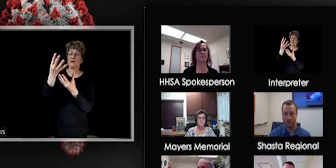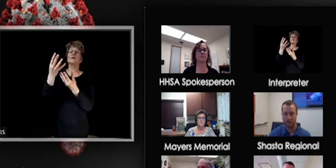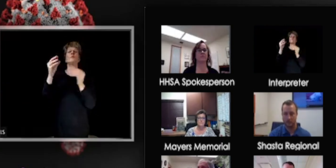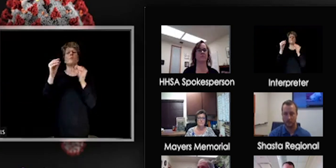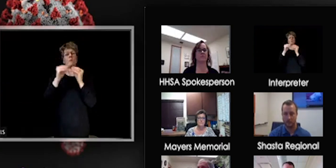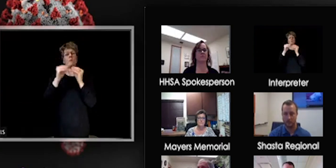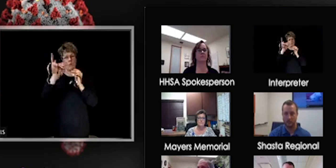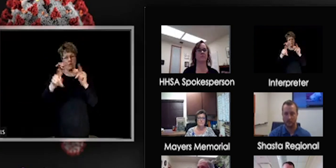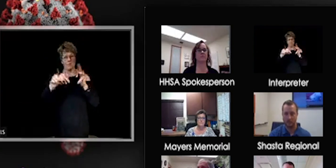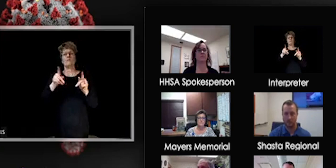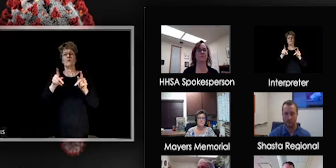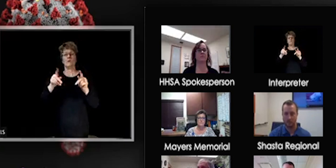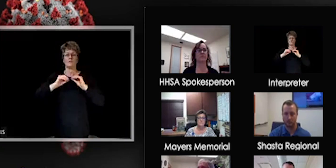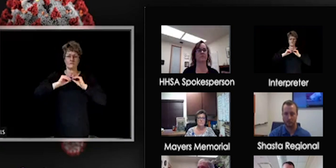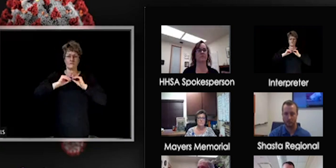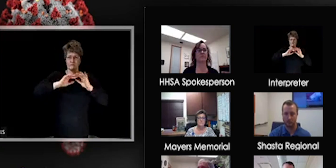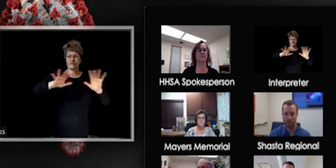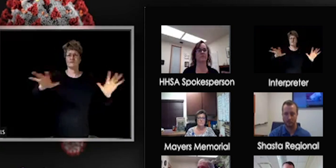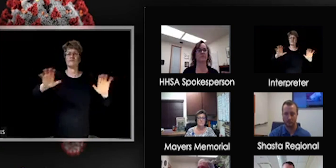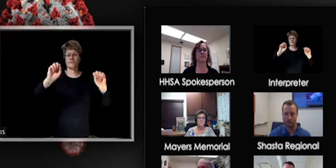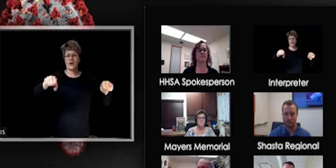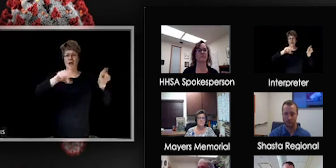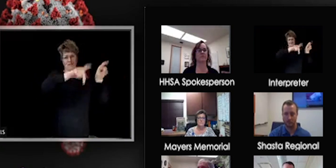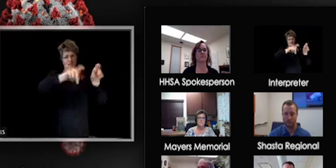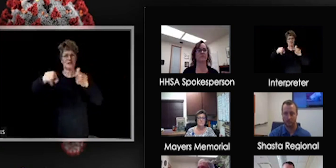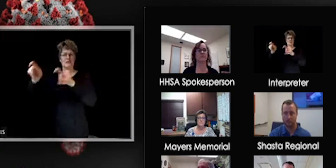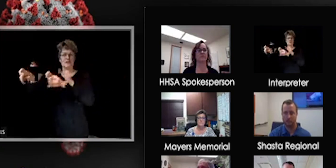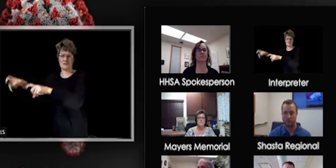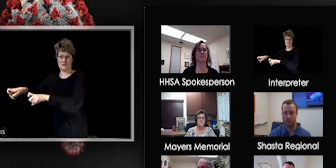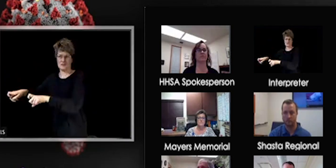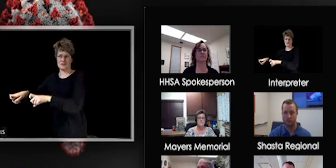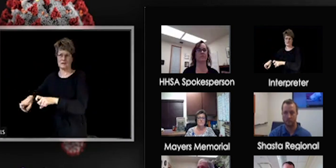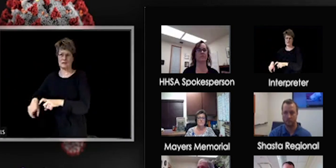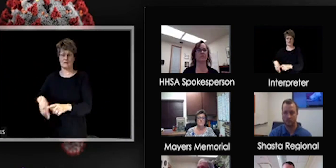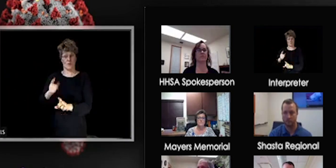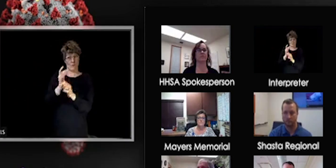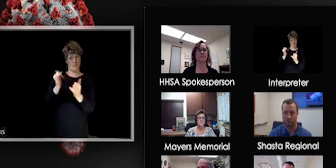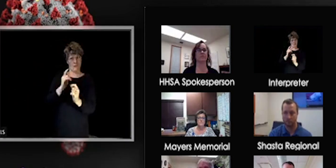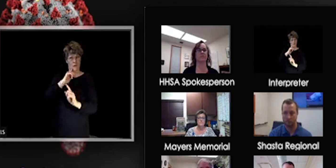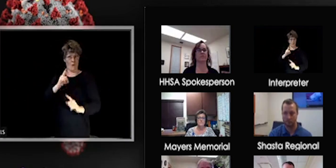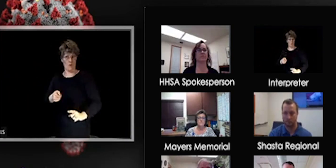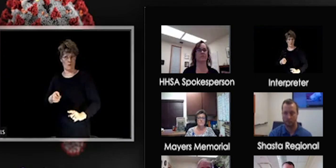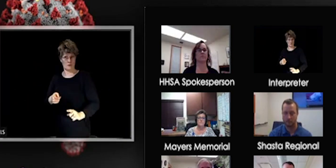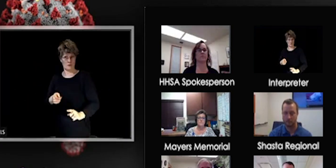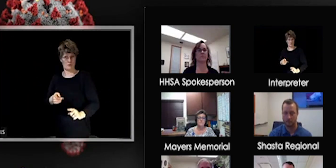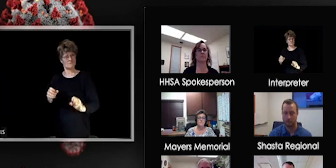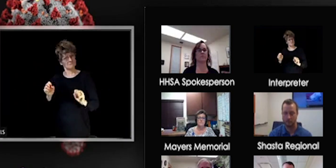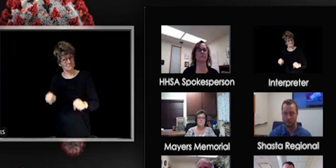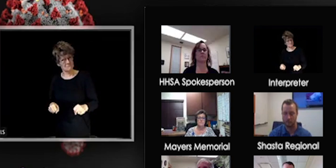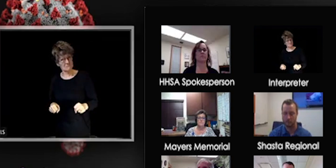availability and use. It can be ordered right now, but that doesn’t mean it’s universally